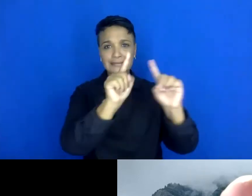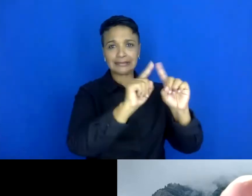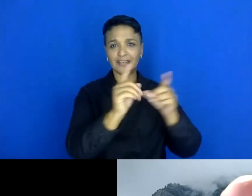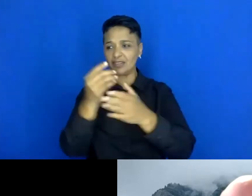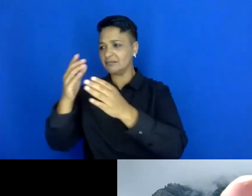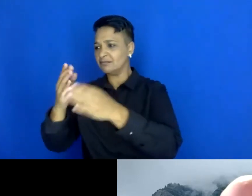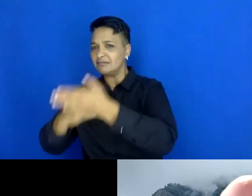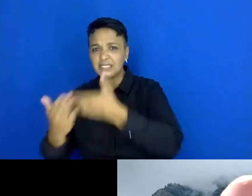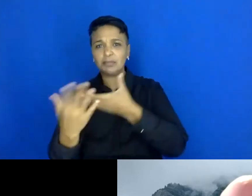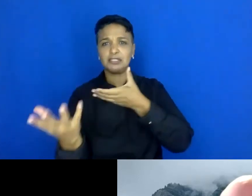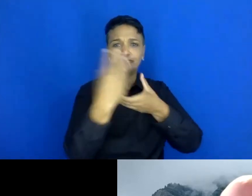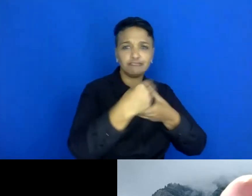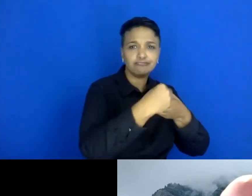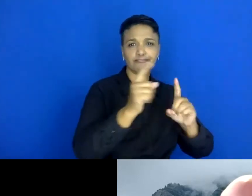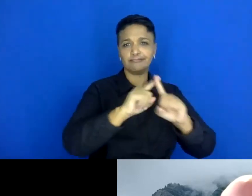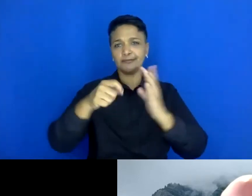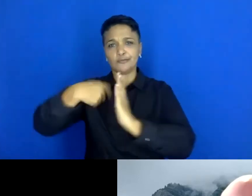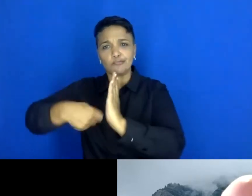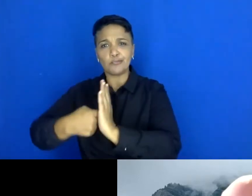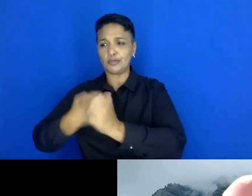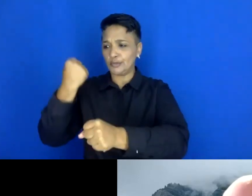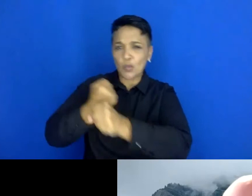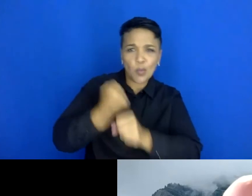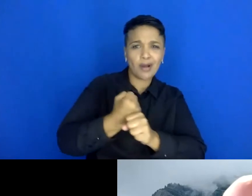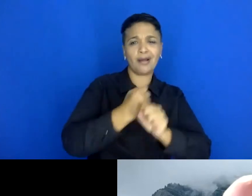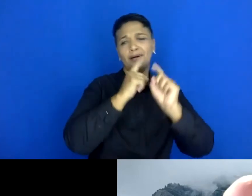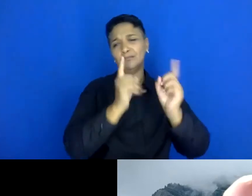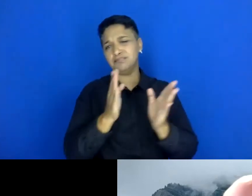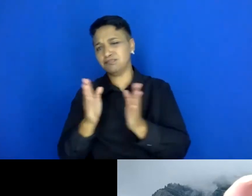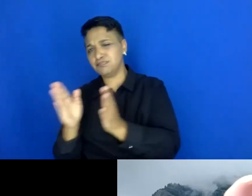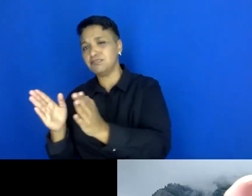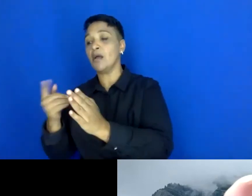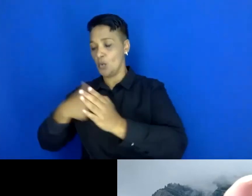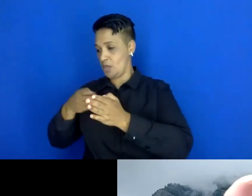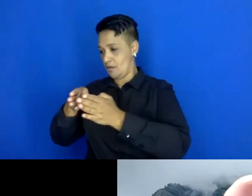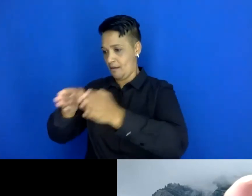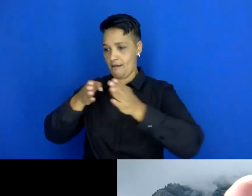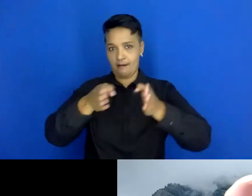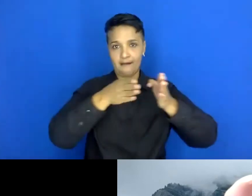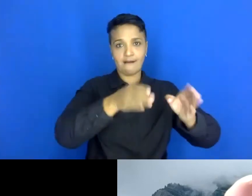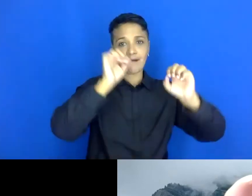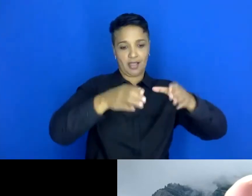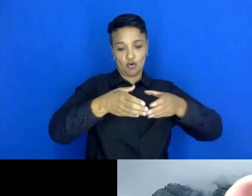to accessibility to employment of persons with disabilities in our own agencies it's a huge and